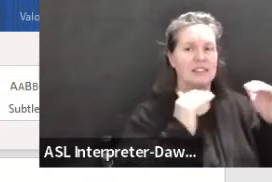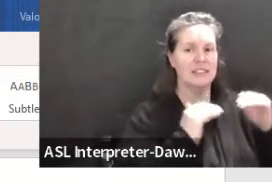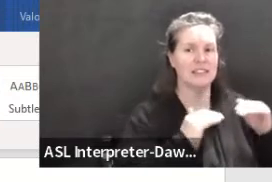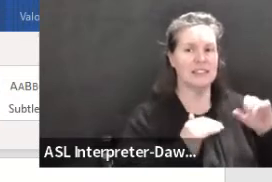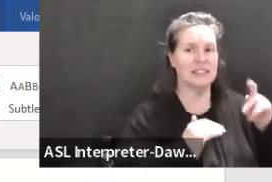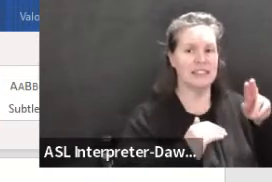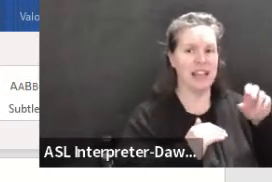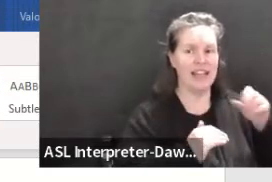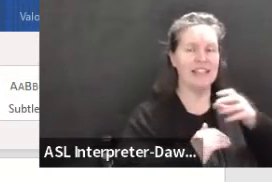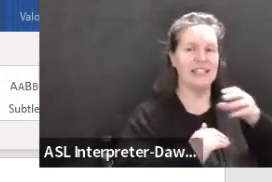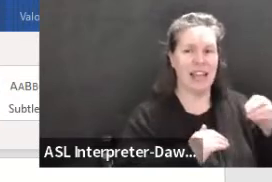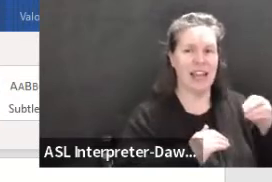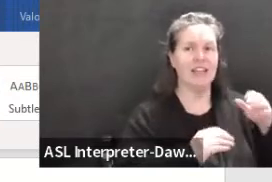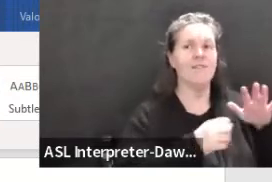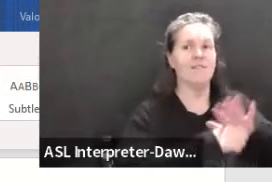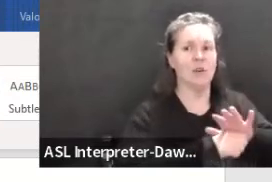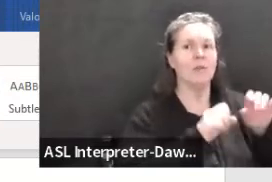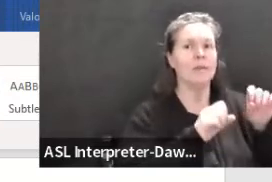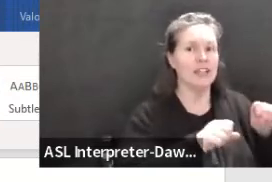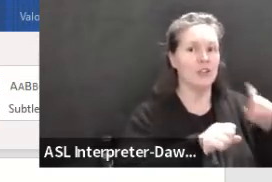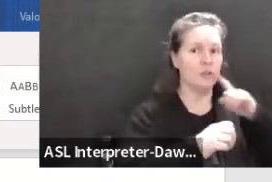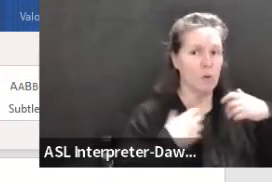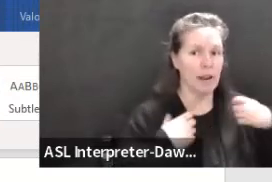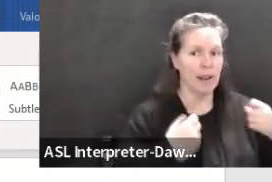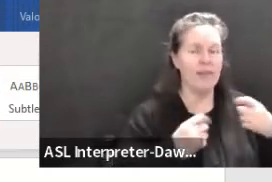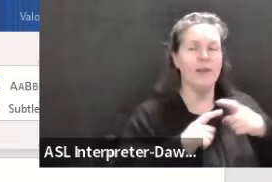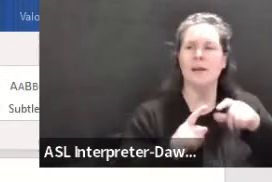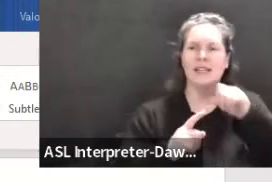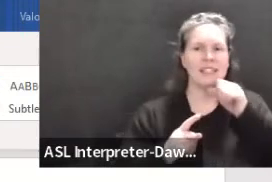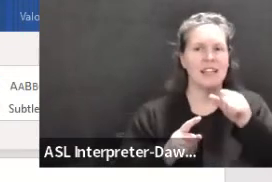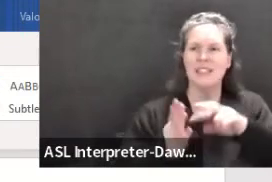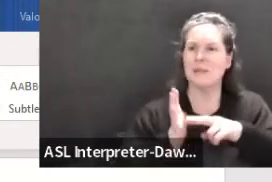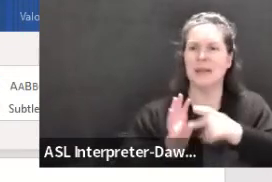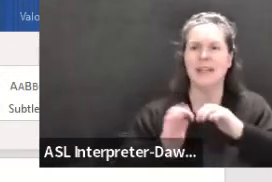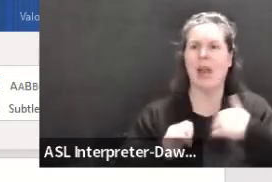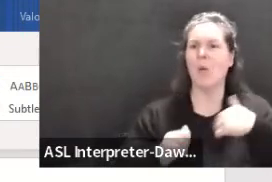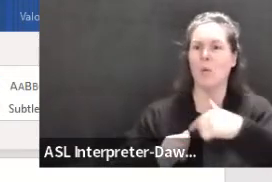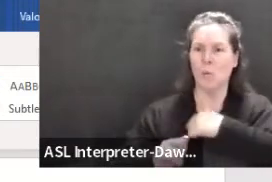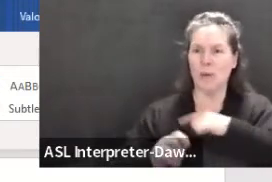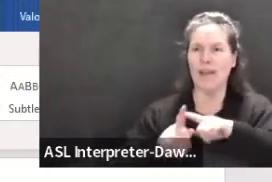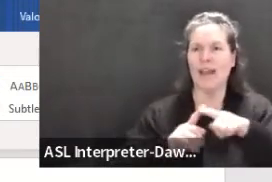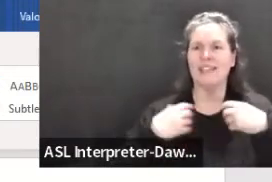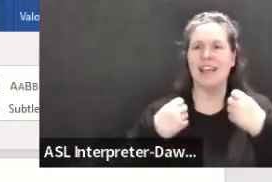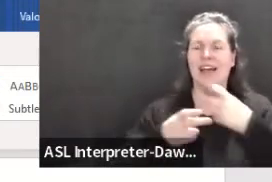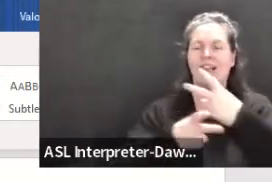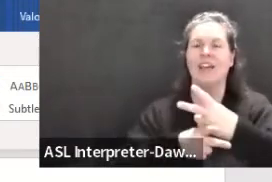but it doesn't necessarily address, well, how are we as healthcare professionals going to do something